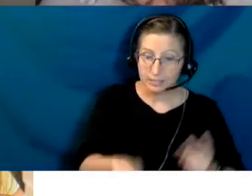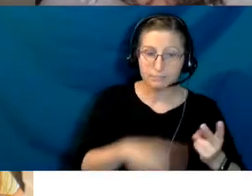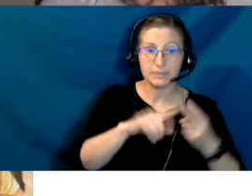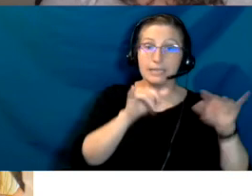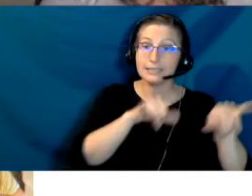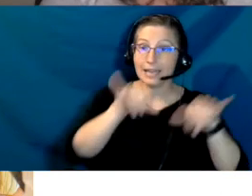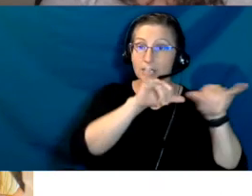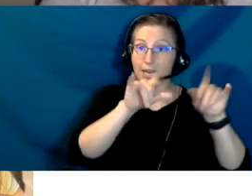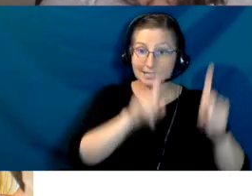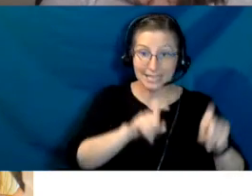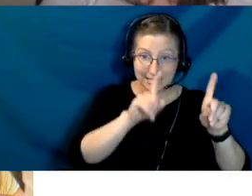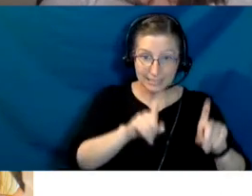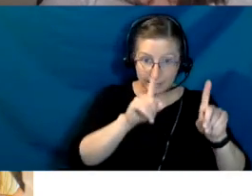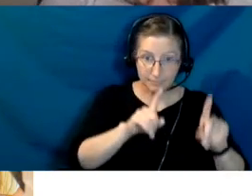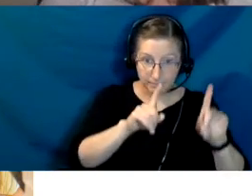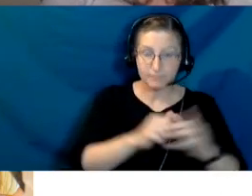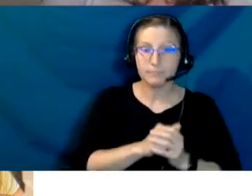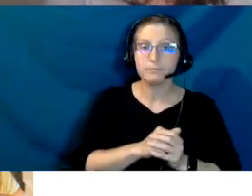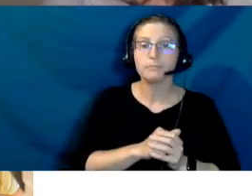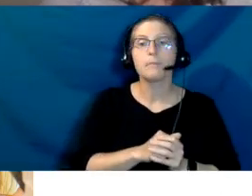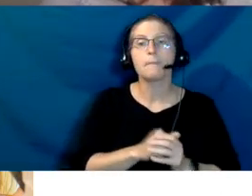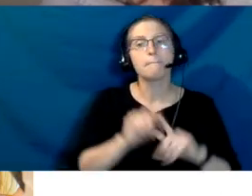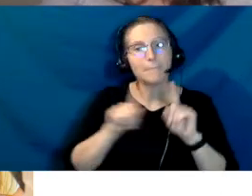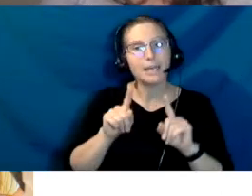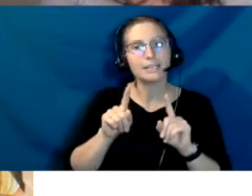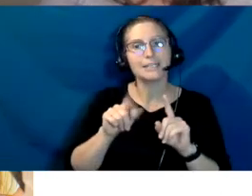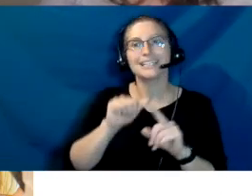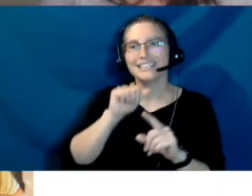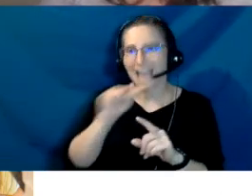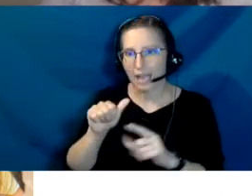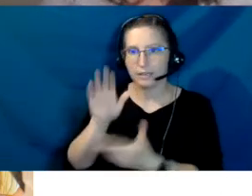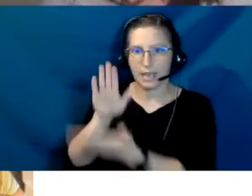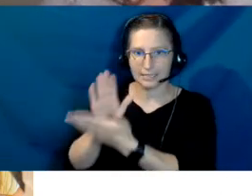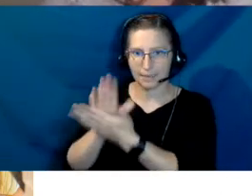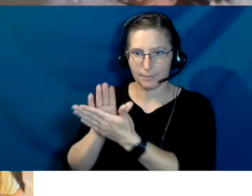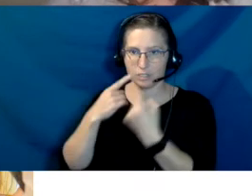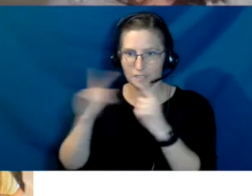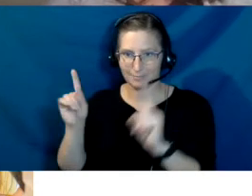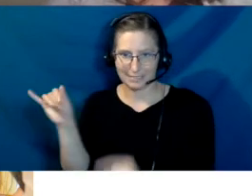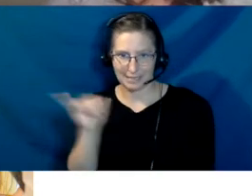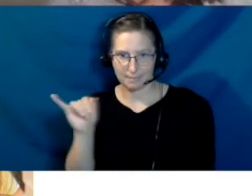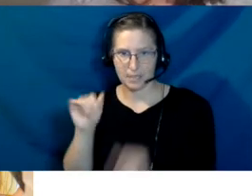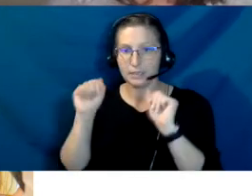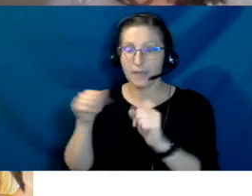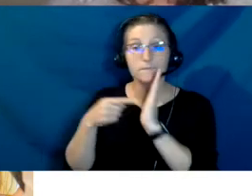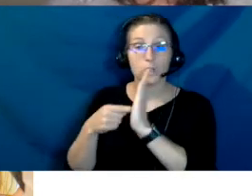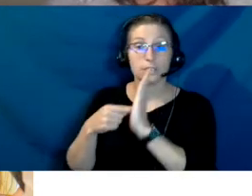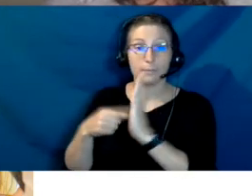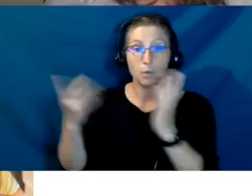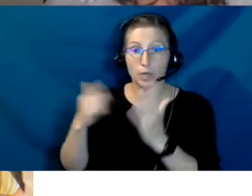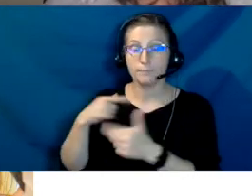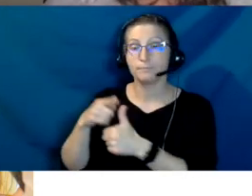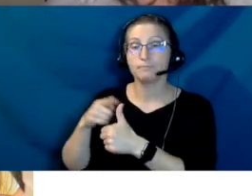testing. And it also can include nonacademic achievement. For example, functional performance,